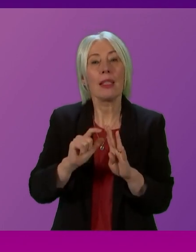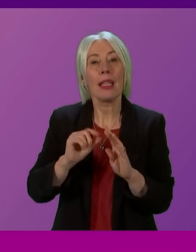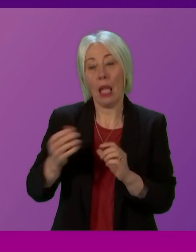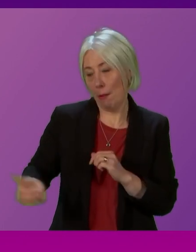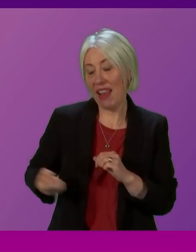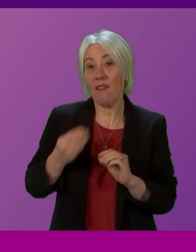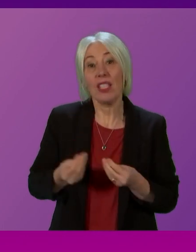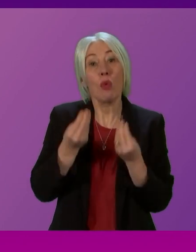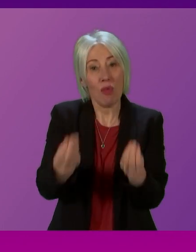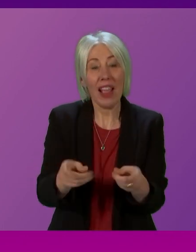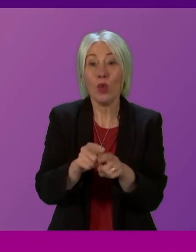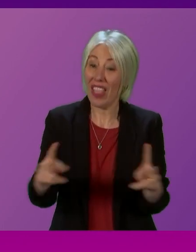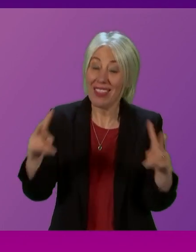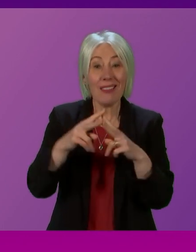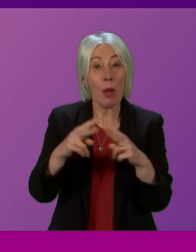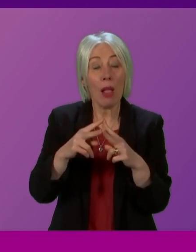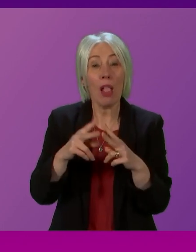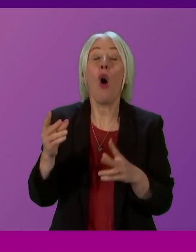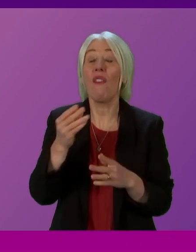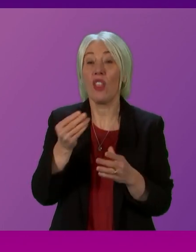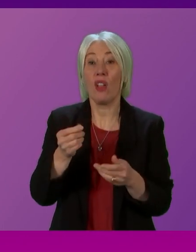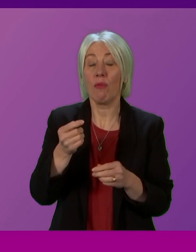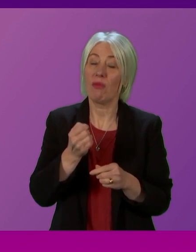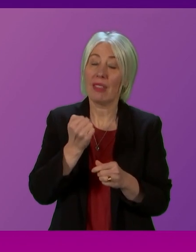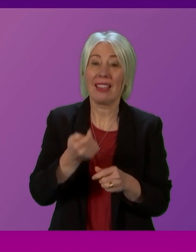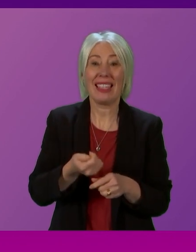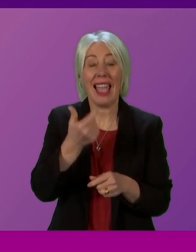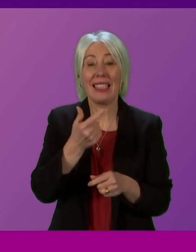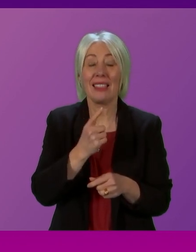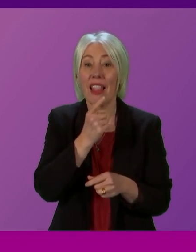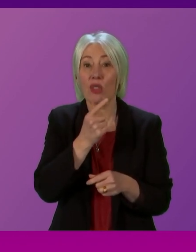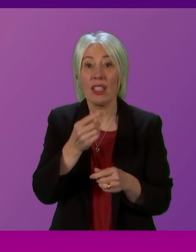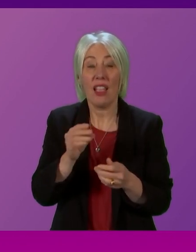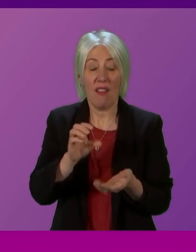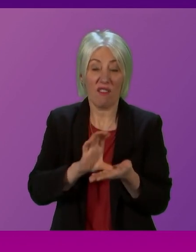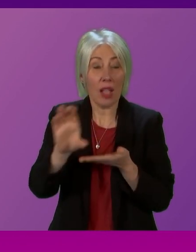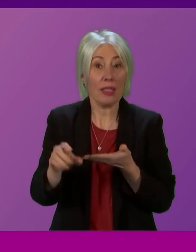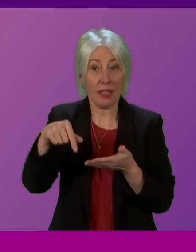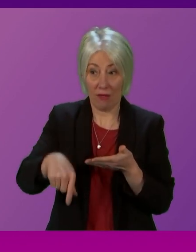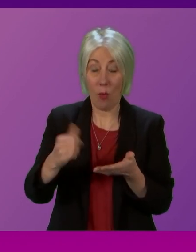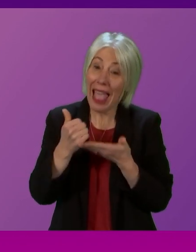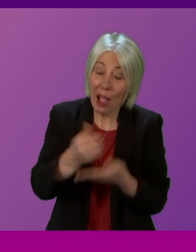to the doubling of the fuel insecurity fund to £20 million, which will help some of those